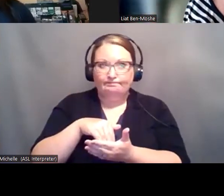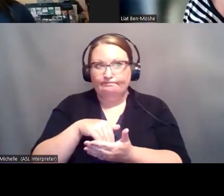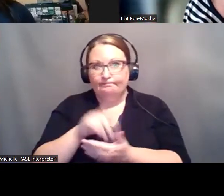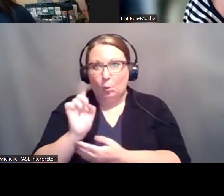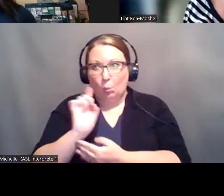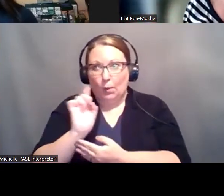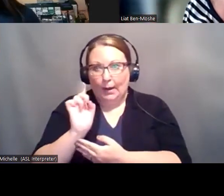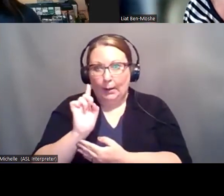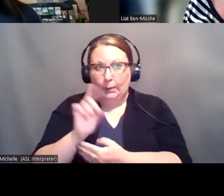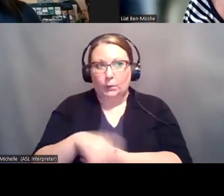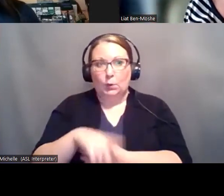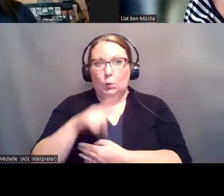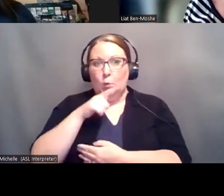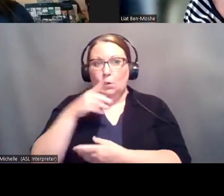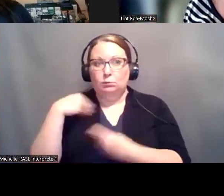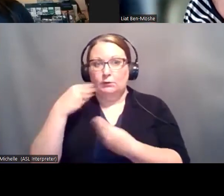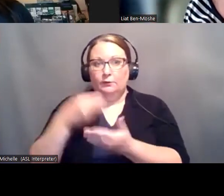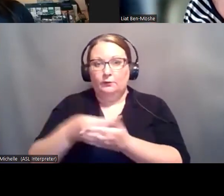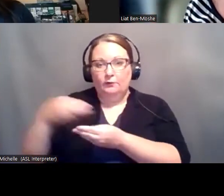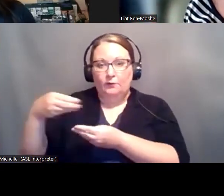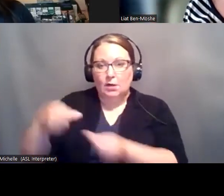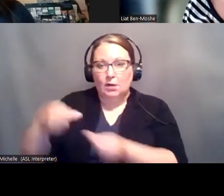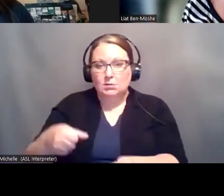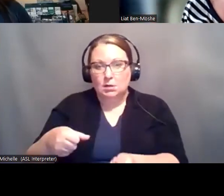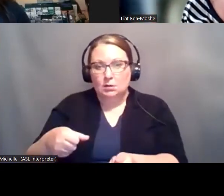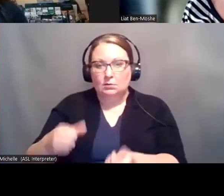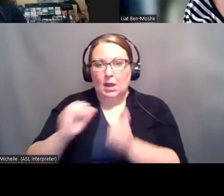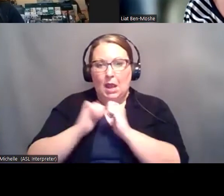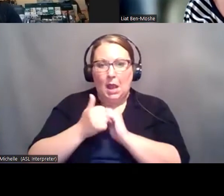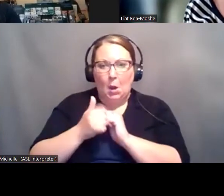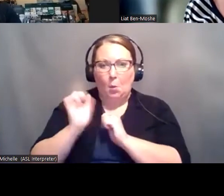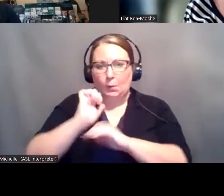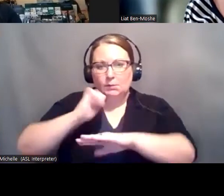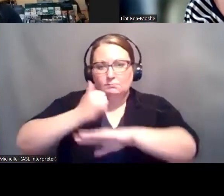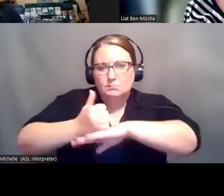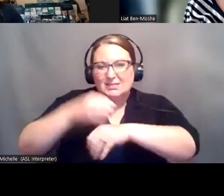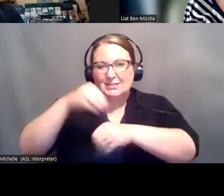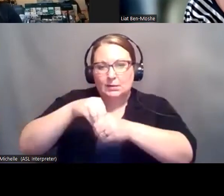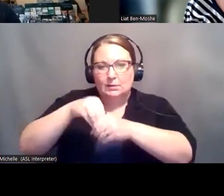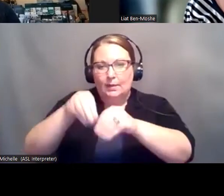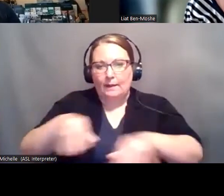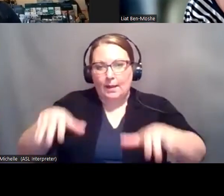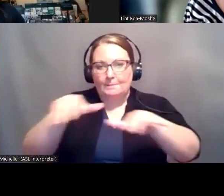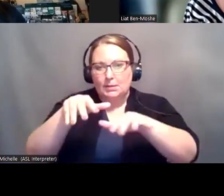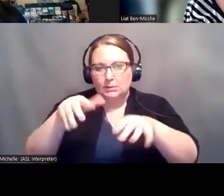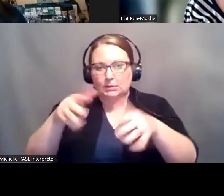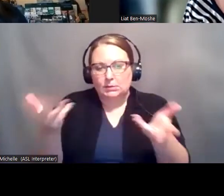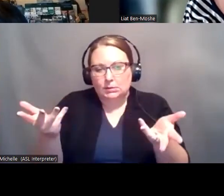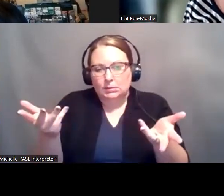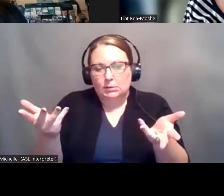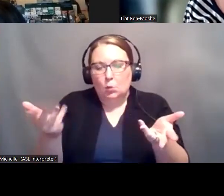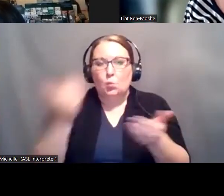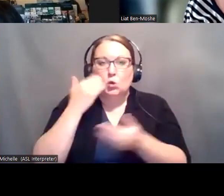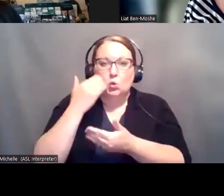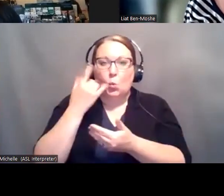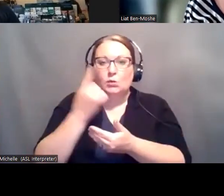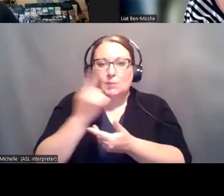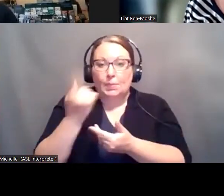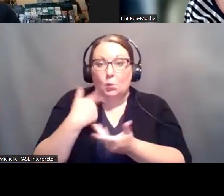Who will fund it, how would it be funded? Where would it sit on campus? And so we knew that one of the things we wanted is